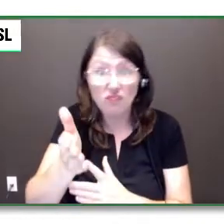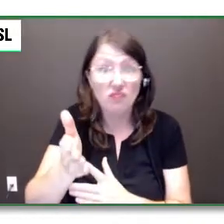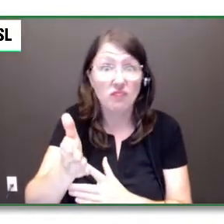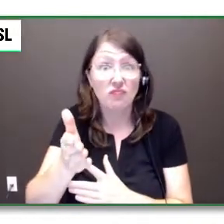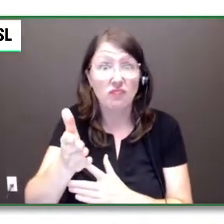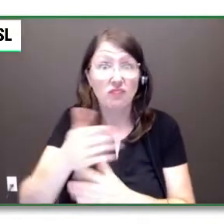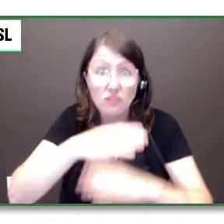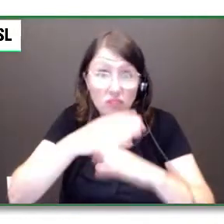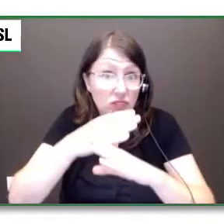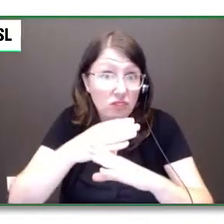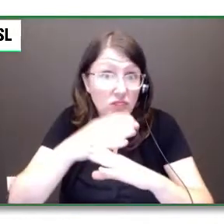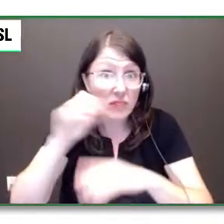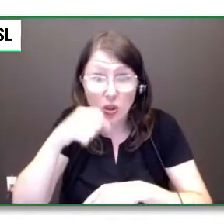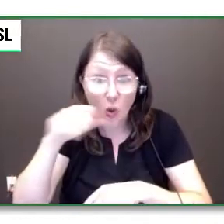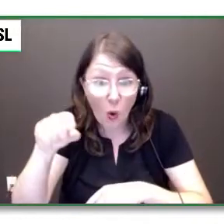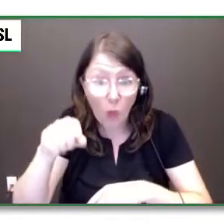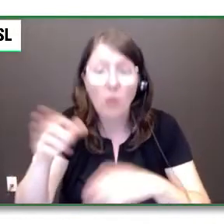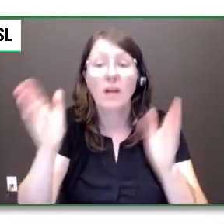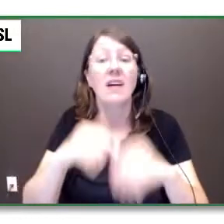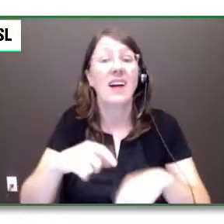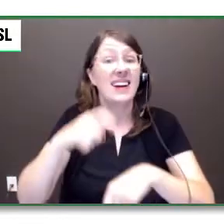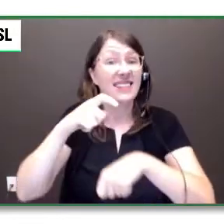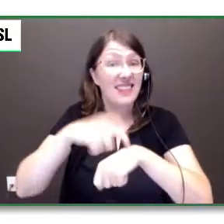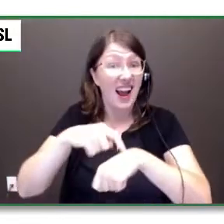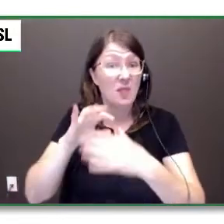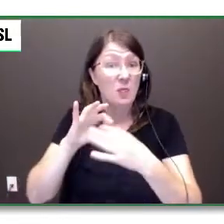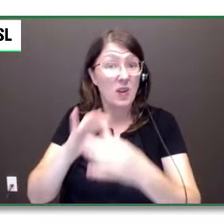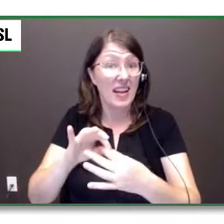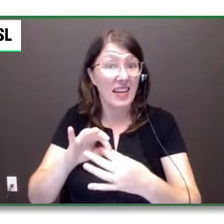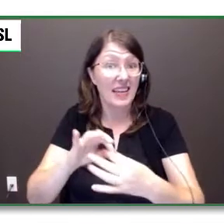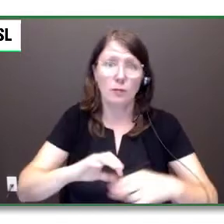different than another. Or what one time in my life is going to be very different